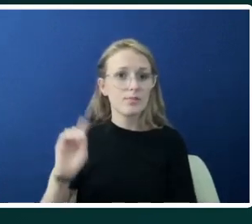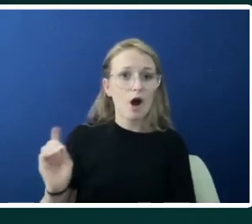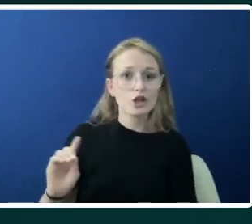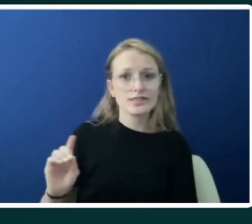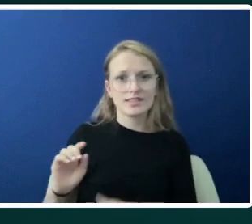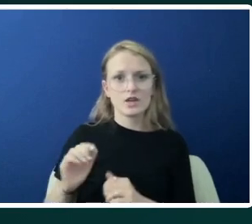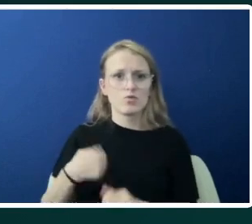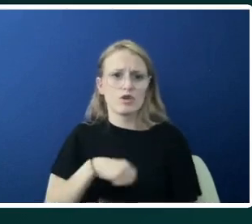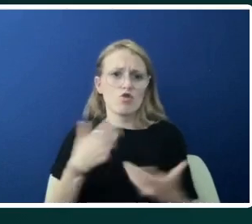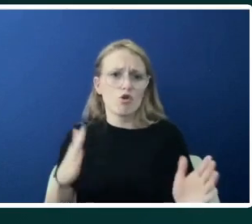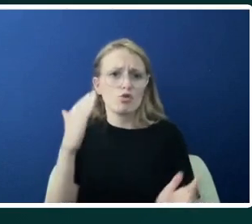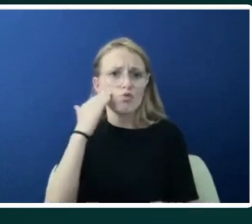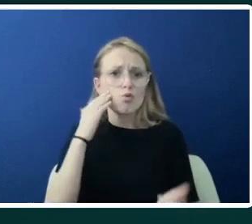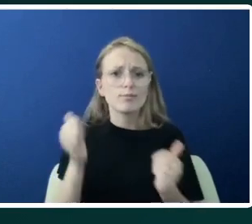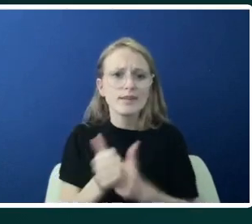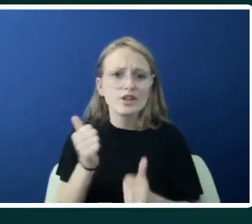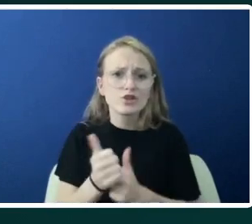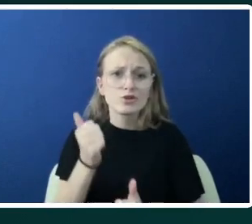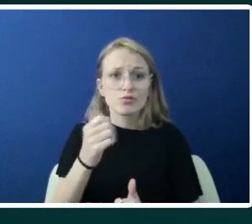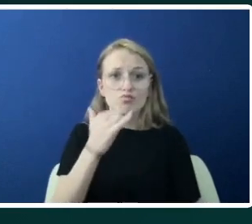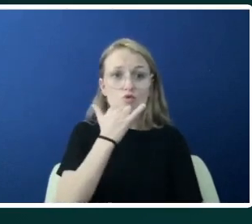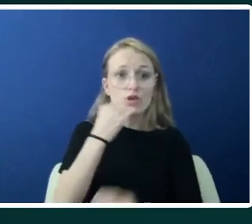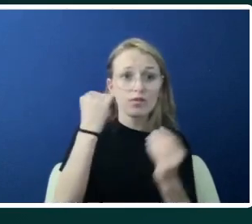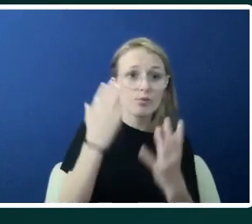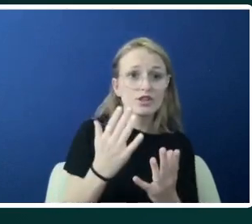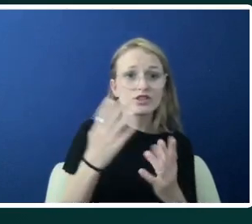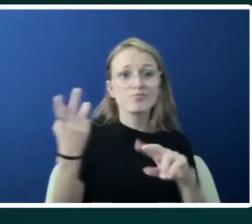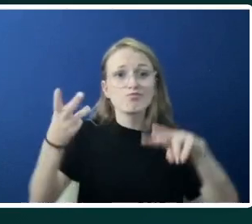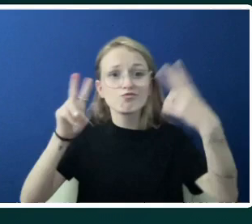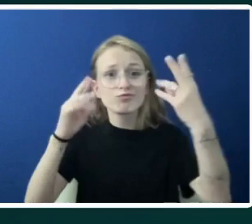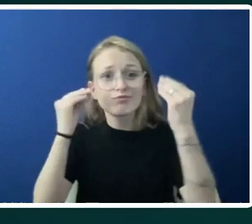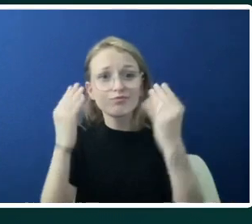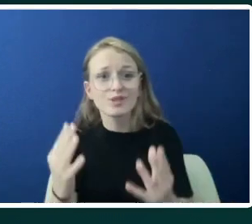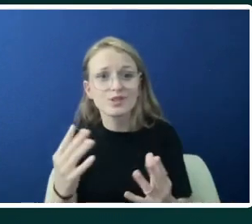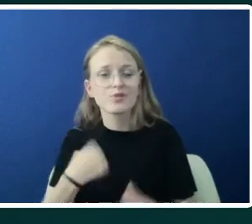misinformation and disinformation. We know that social media echo chambers can make it harder